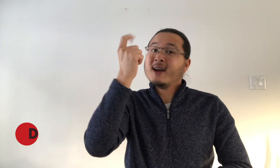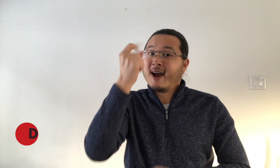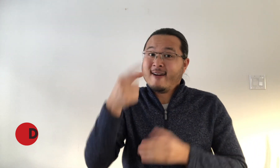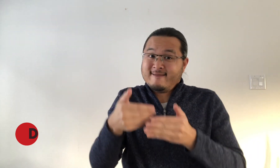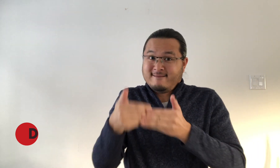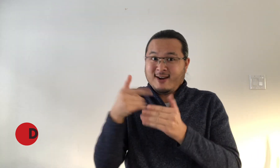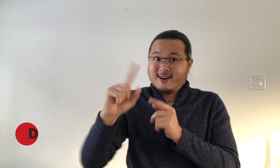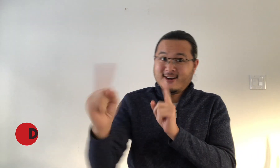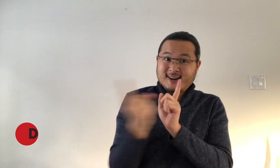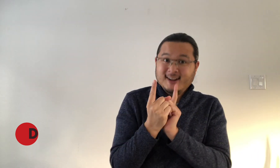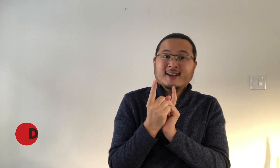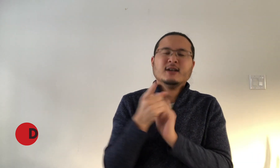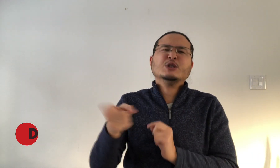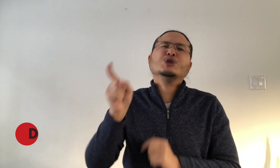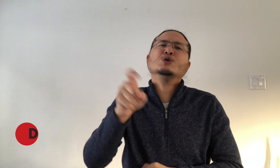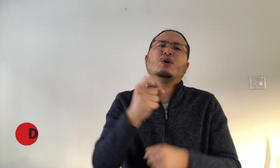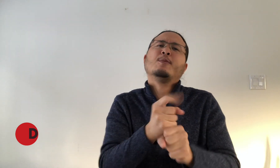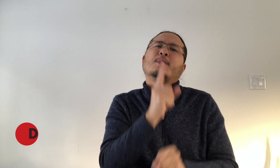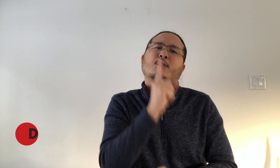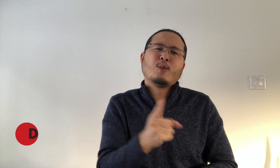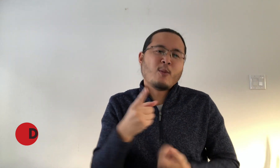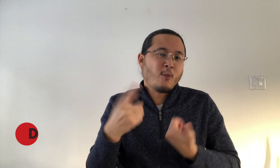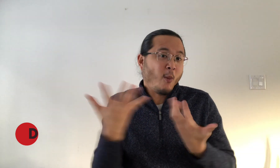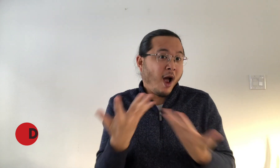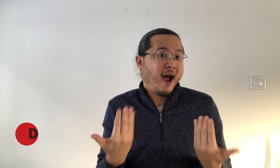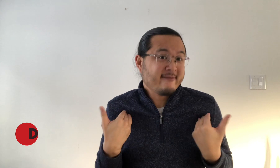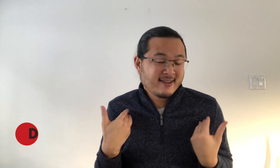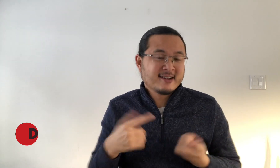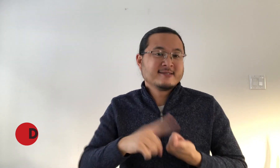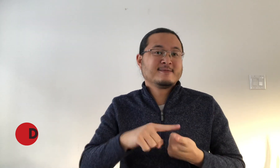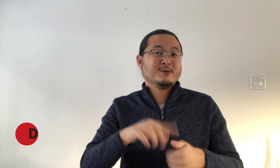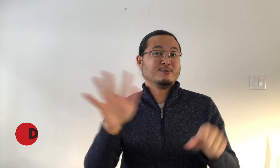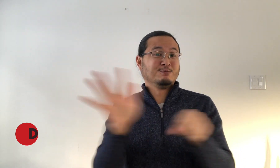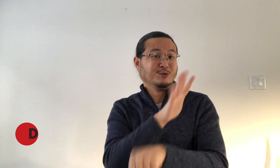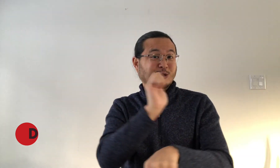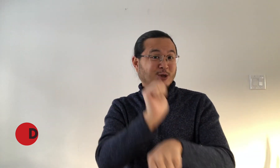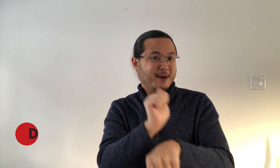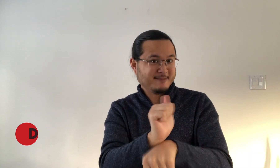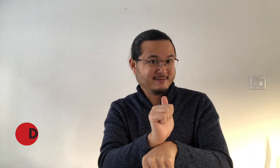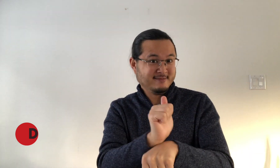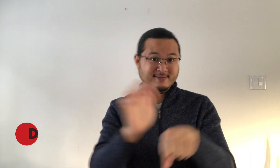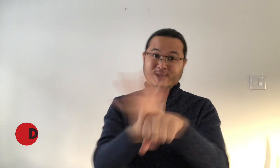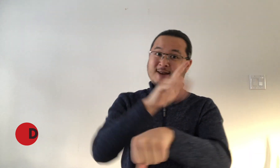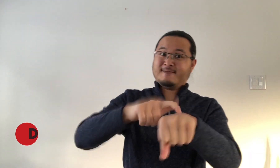a couple things that need to happen before I should be contacted.